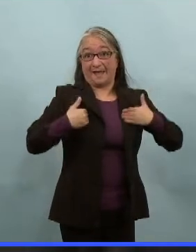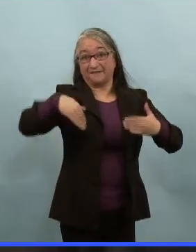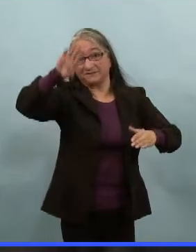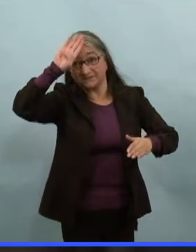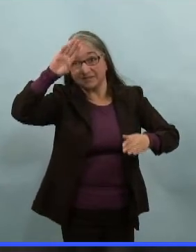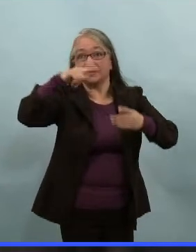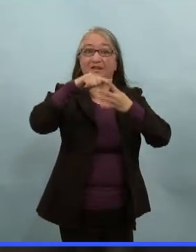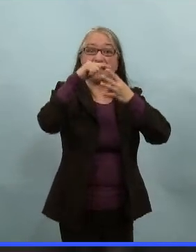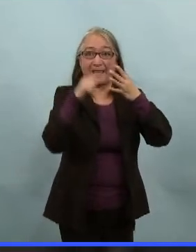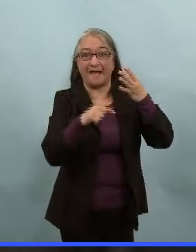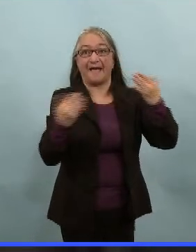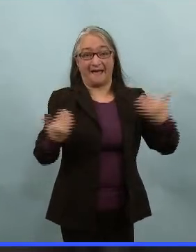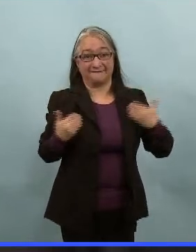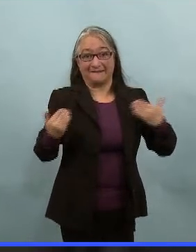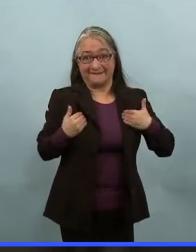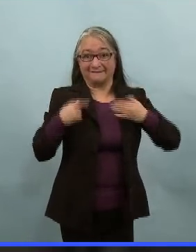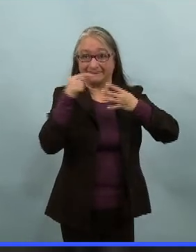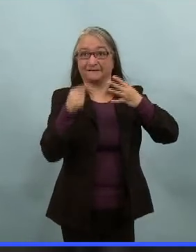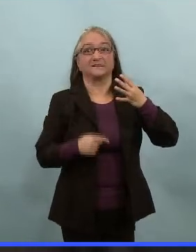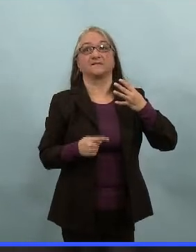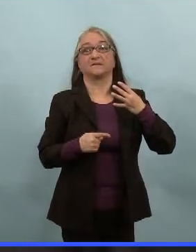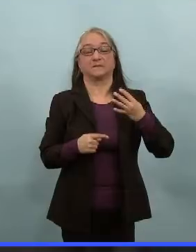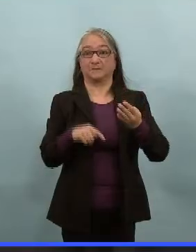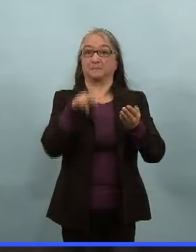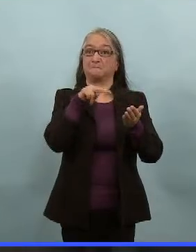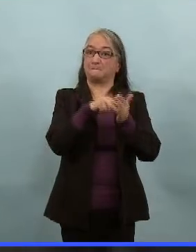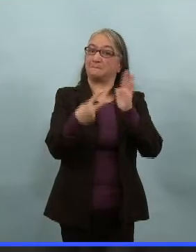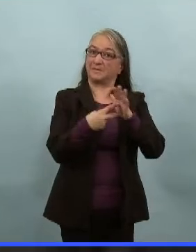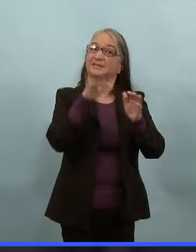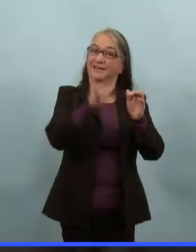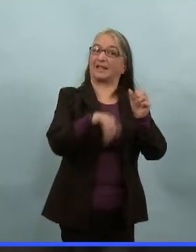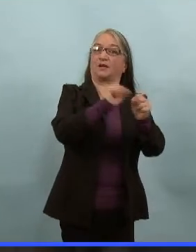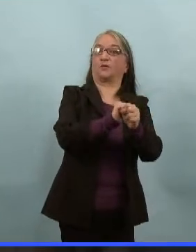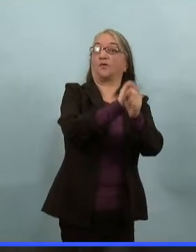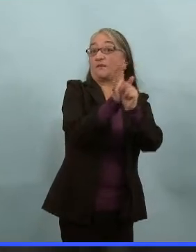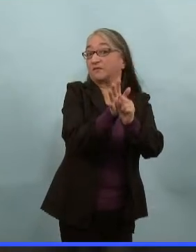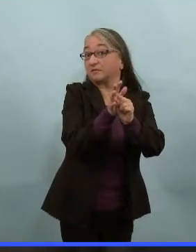small though but we're still asking you to stay at home we're still asking you to stay at home